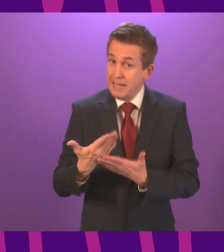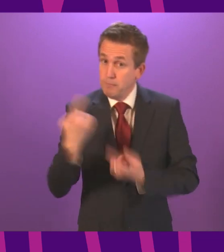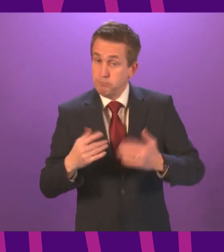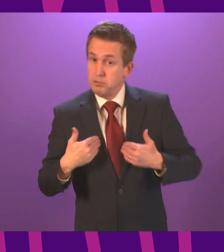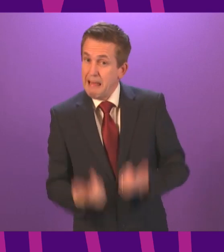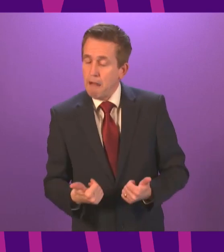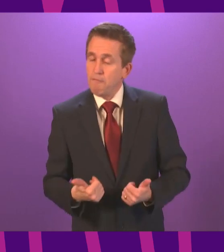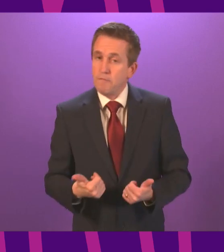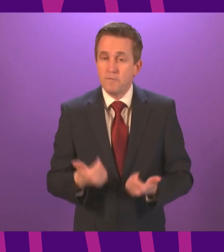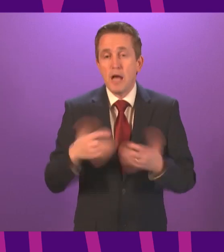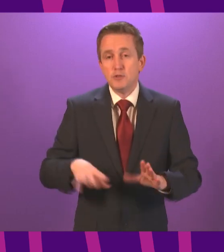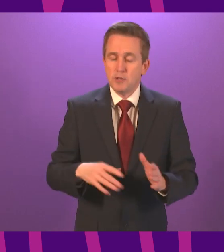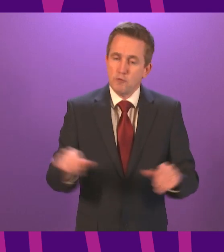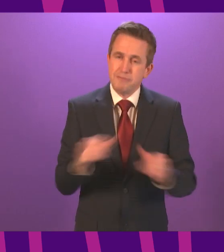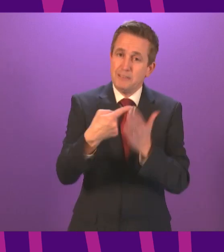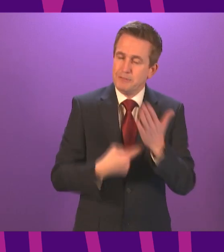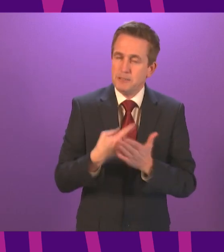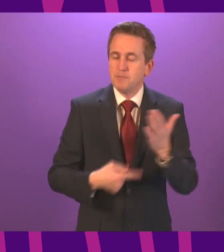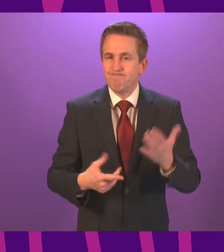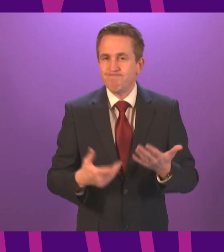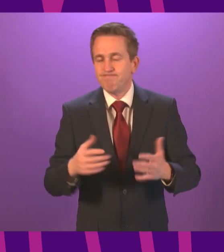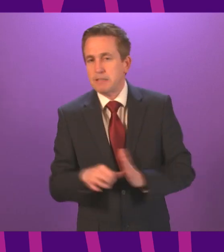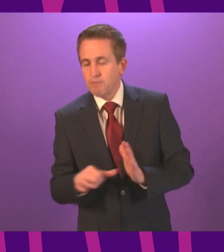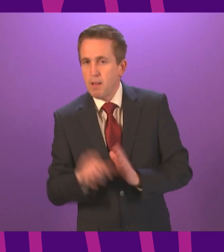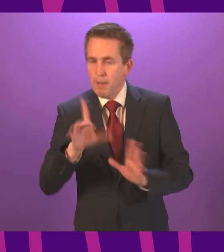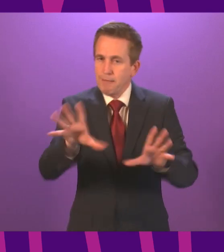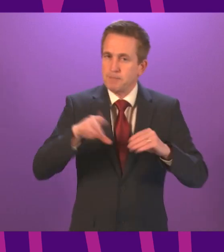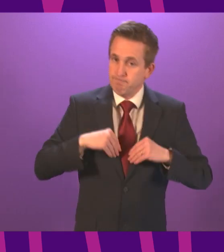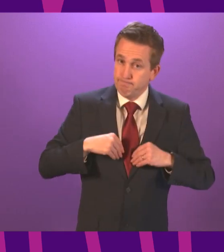In our judgment, and that of the experts who advise us, those temporary measures are necessary